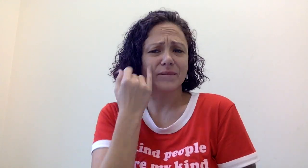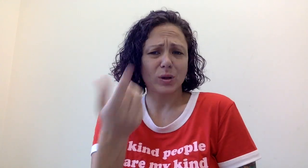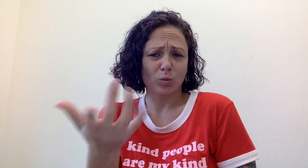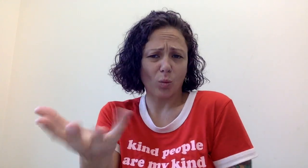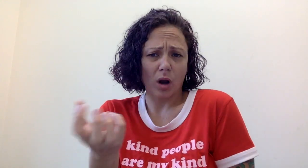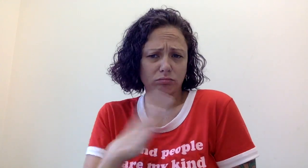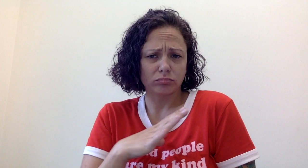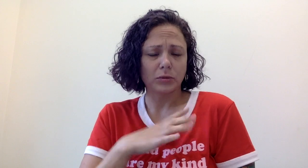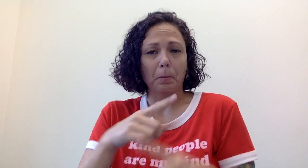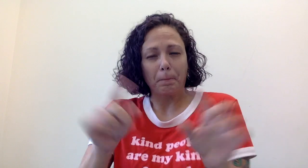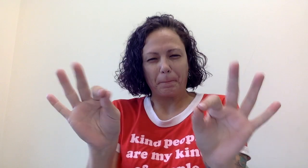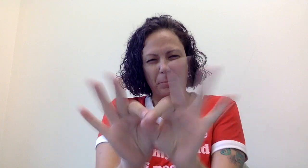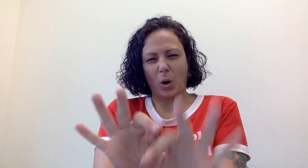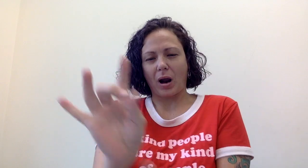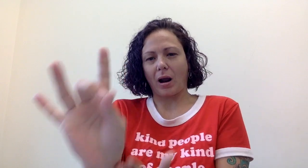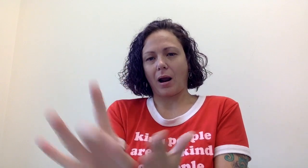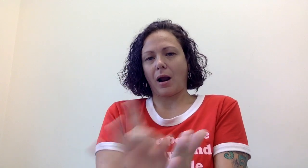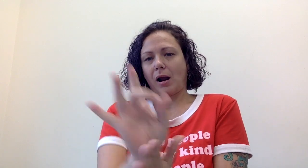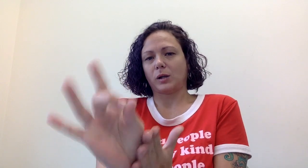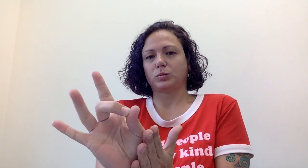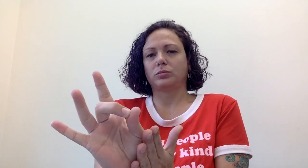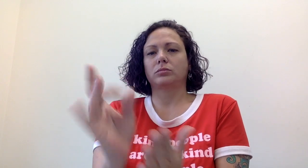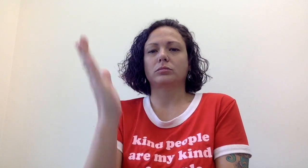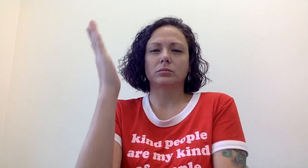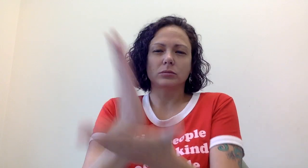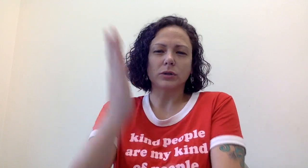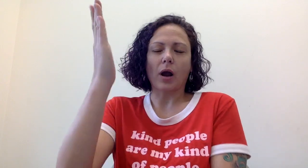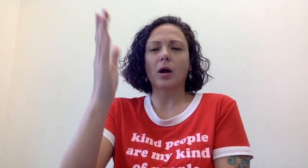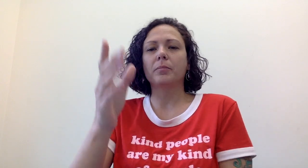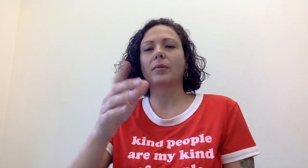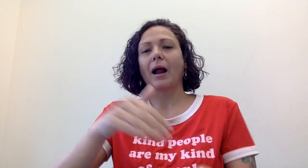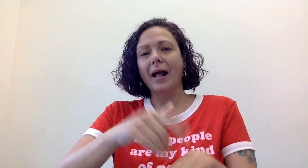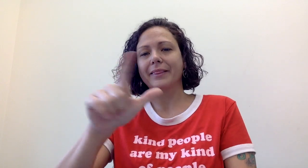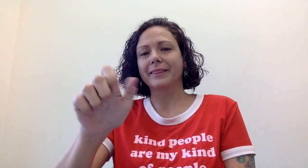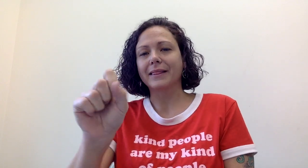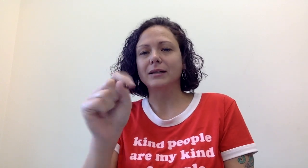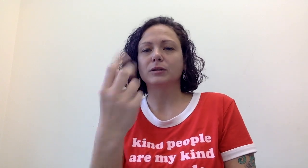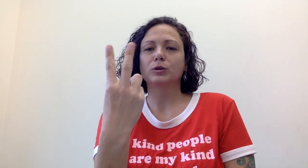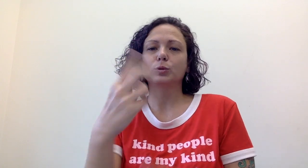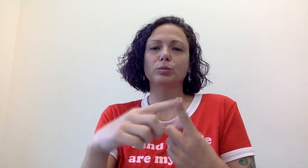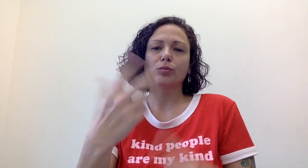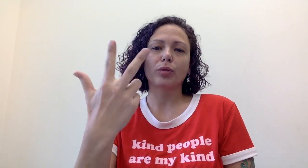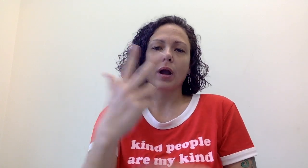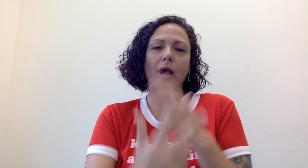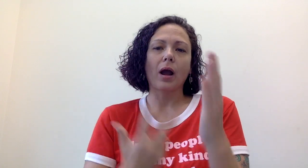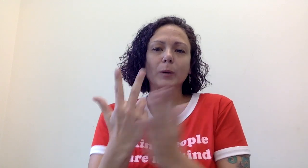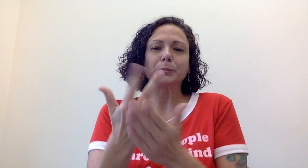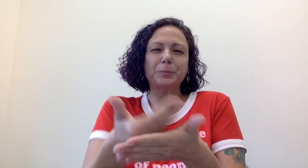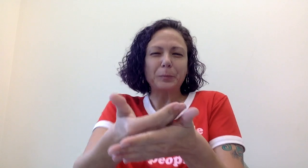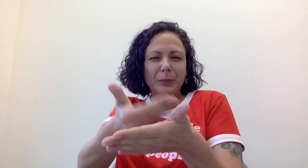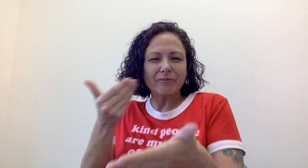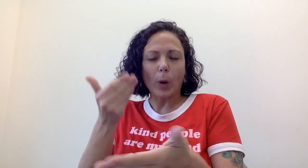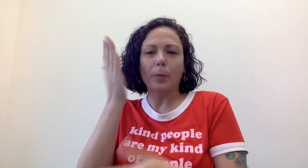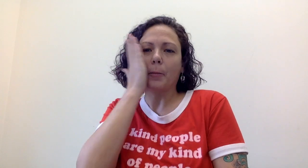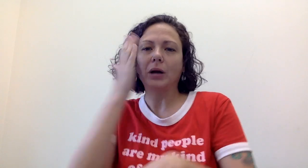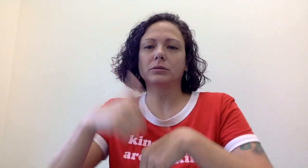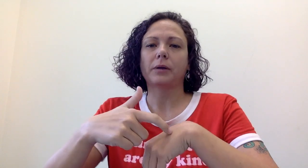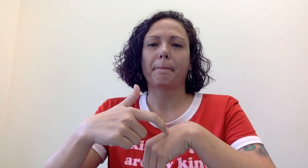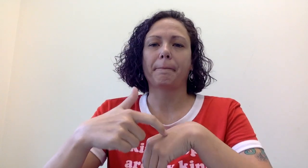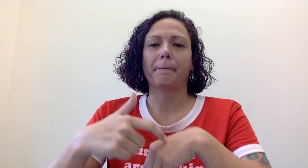It's your choice. But, importantly, end the 8 hours at least 2-3 hours BEFORE bedtime.